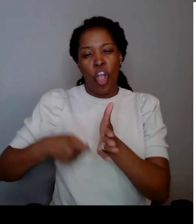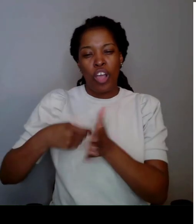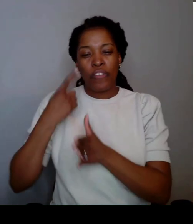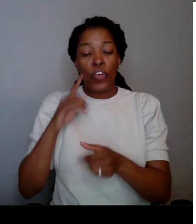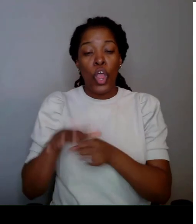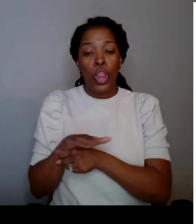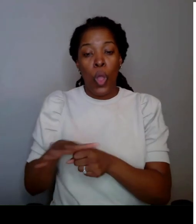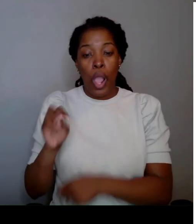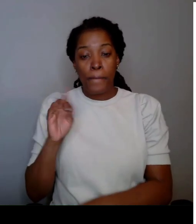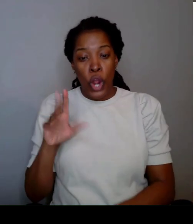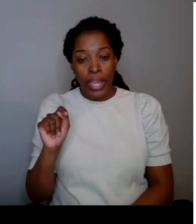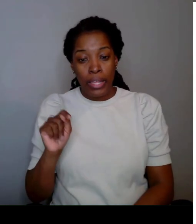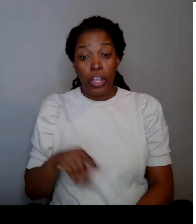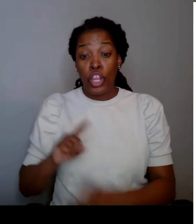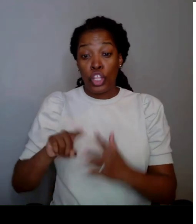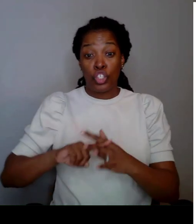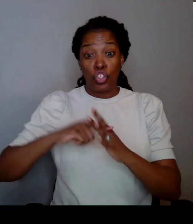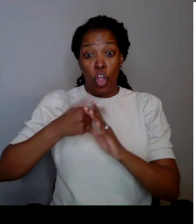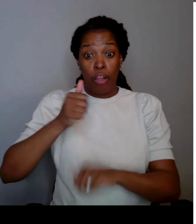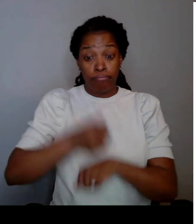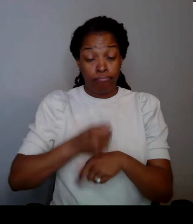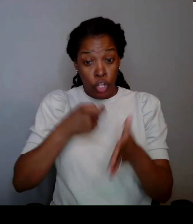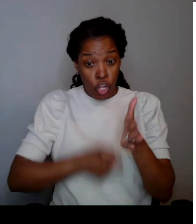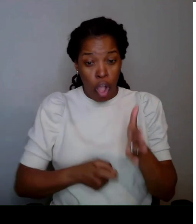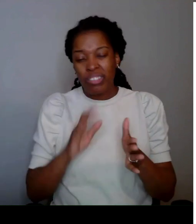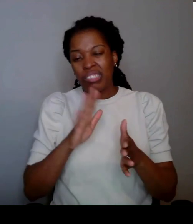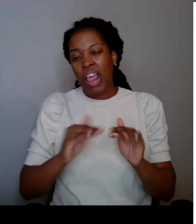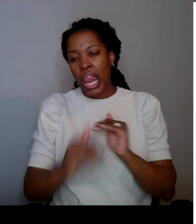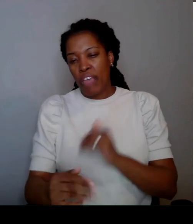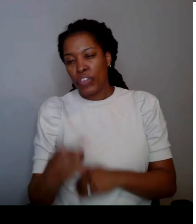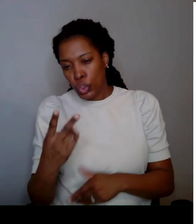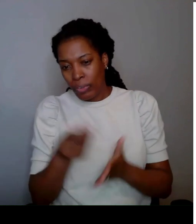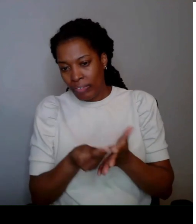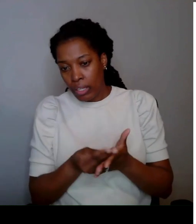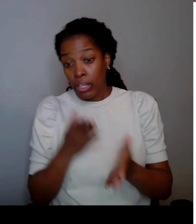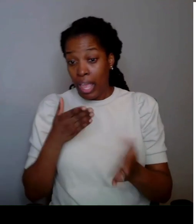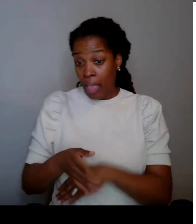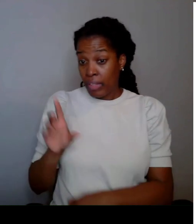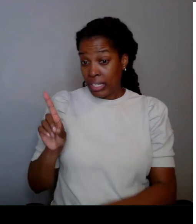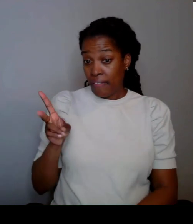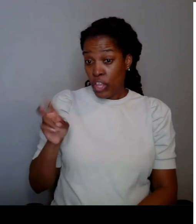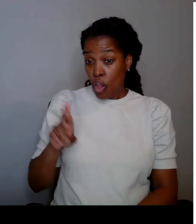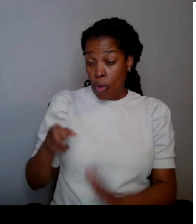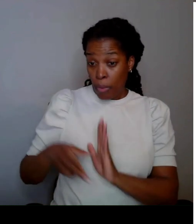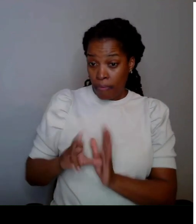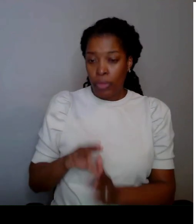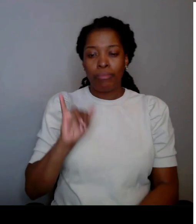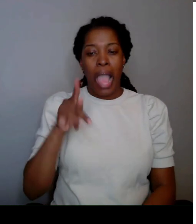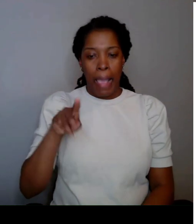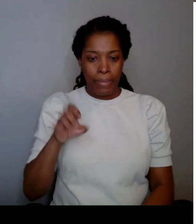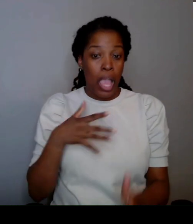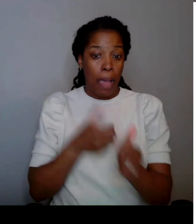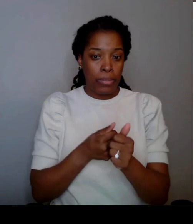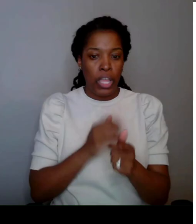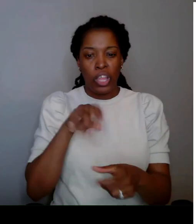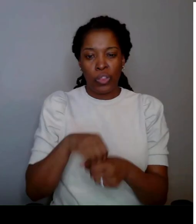their IPE was updated to include support for materials, labeling, tools and branding. Step 3.